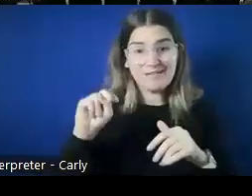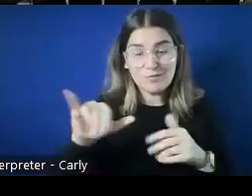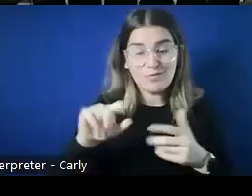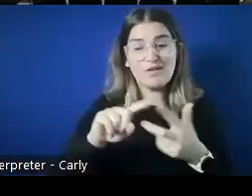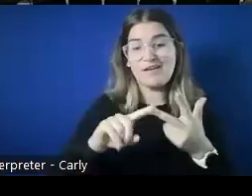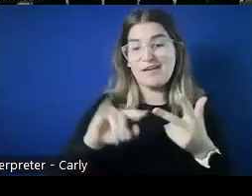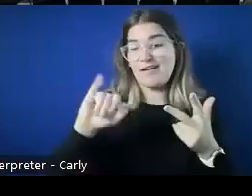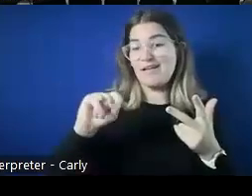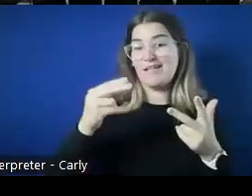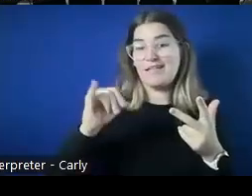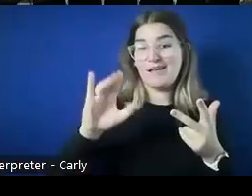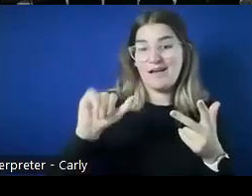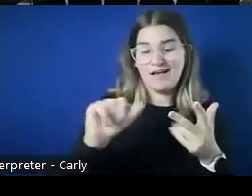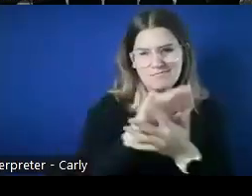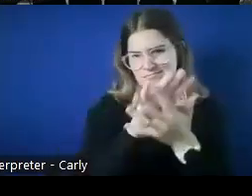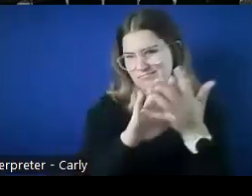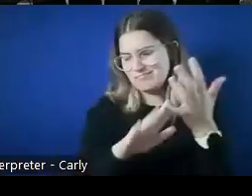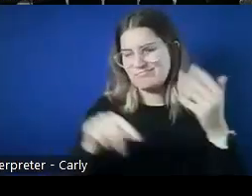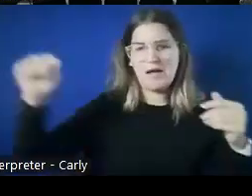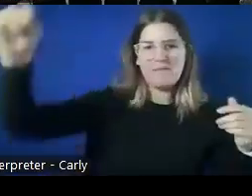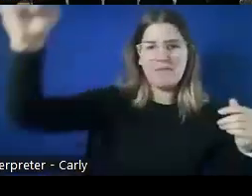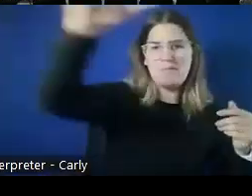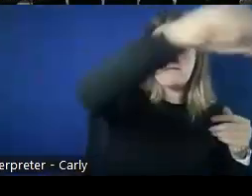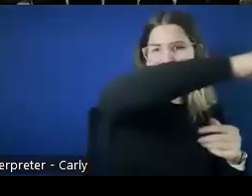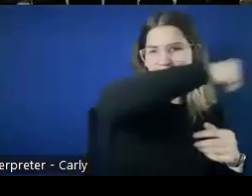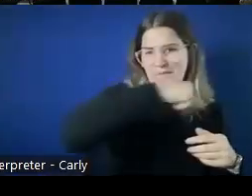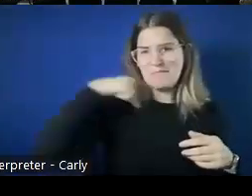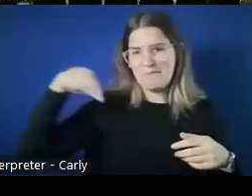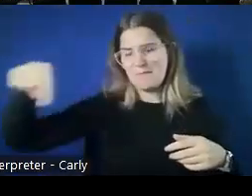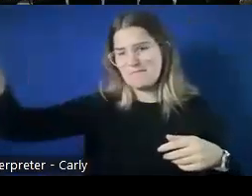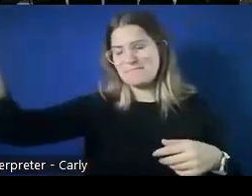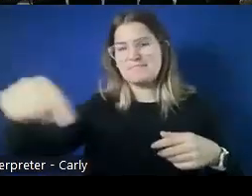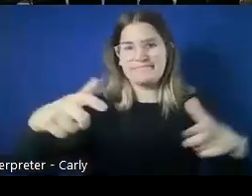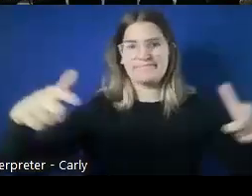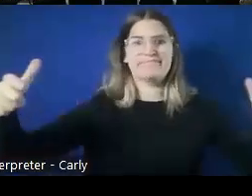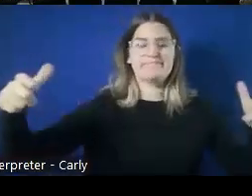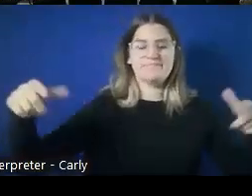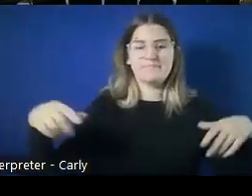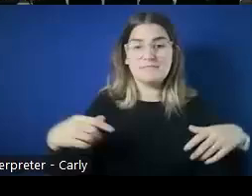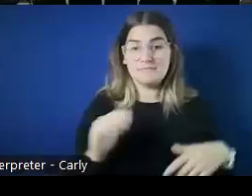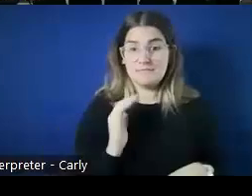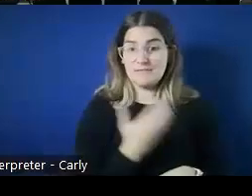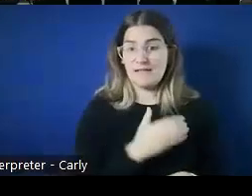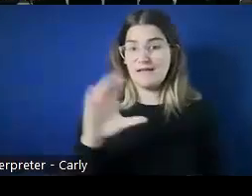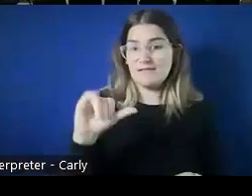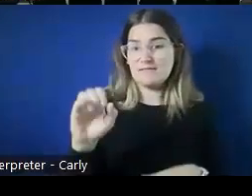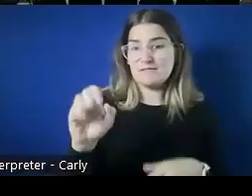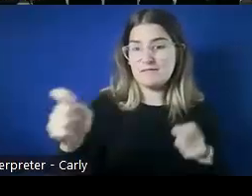the uh surrounding counties and Beyond and so our case management team uh led by Gerard Johnson has